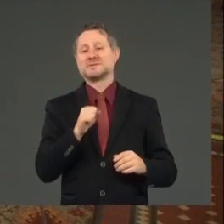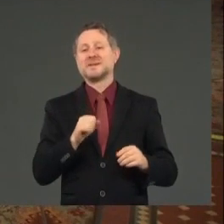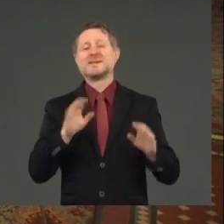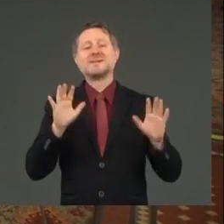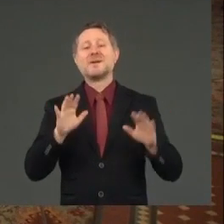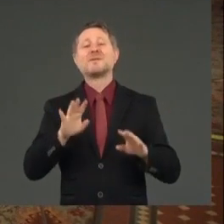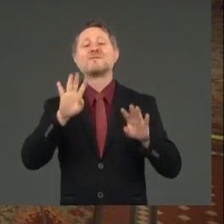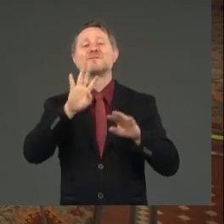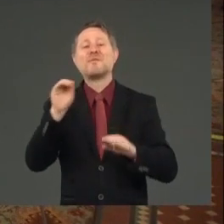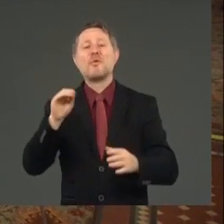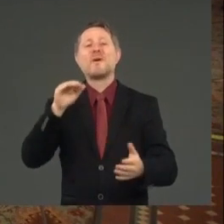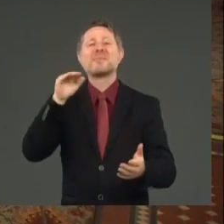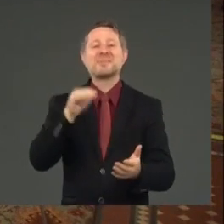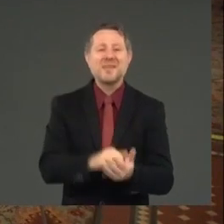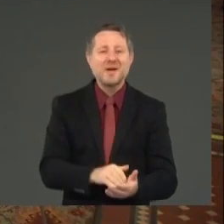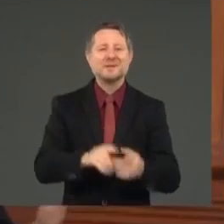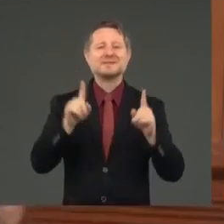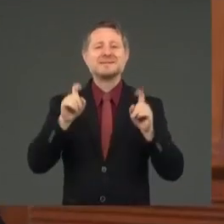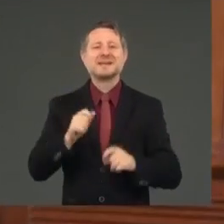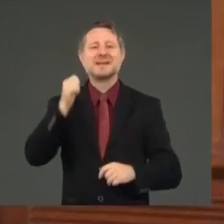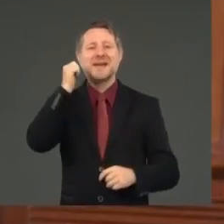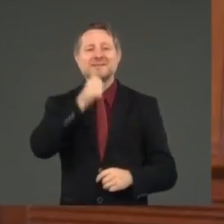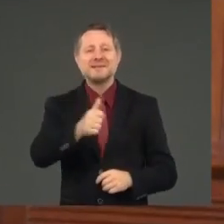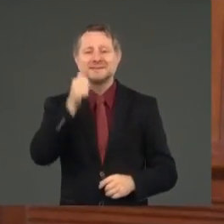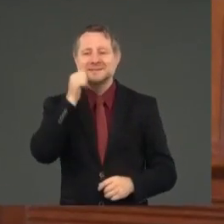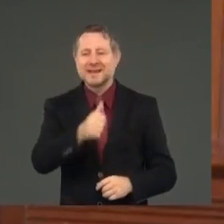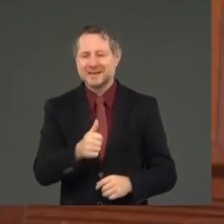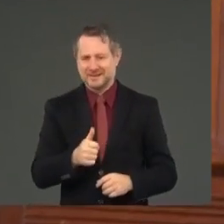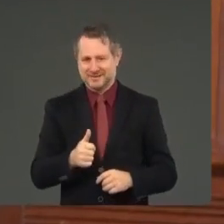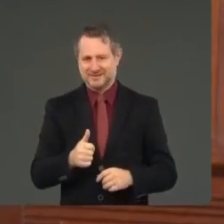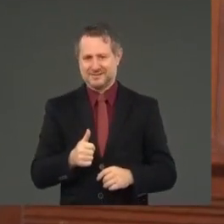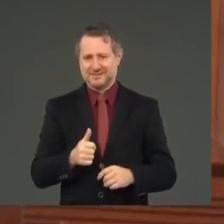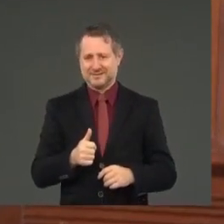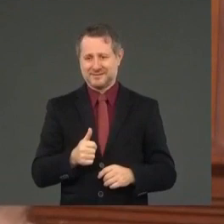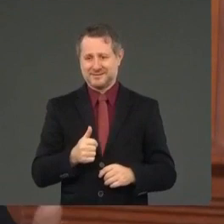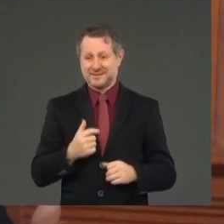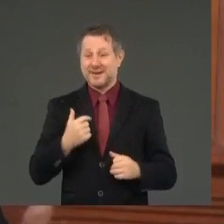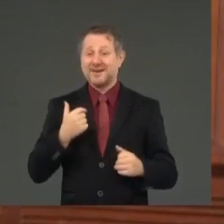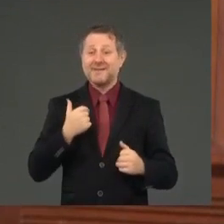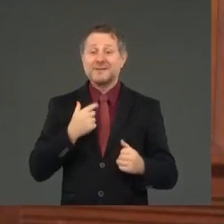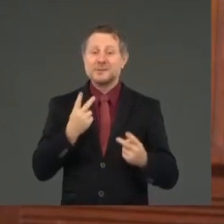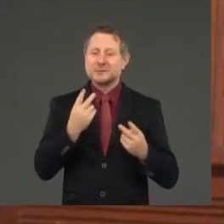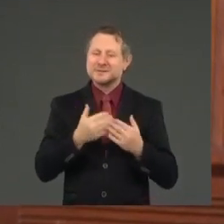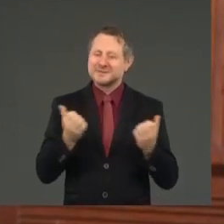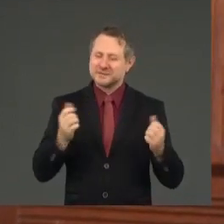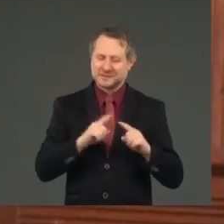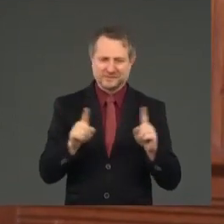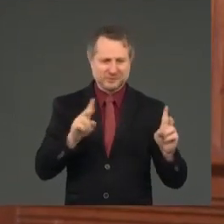WEEK? WE'RE DOING -- IT'S UPWARDS OF 40,000 A DAY OF TESTING RIGHT NOW. THERE'S TWO DIFFERENT THINGS,